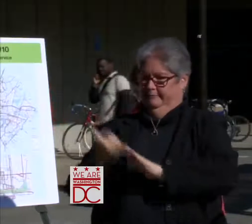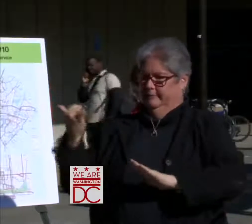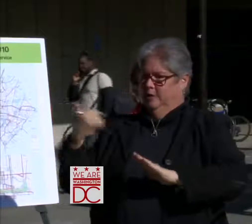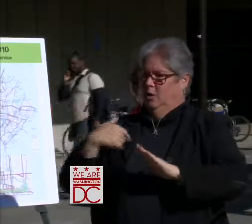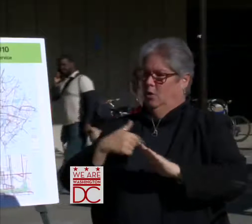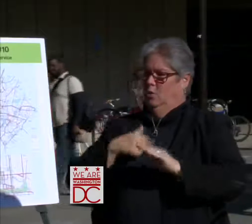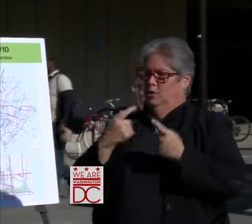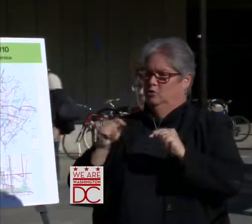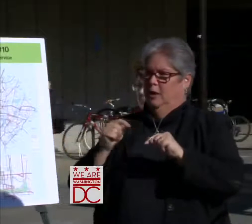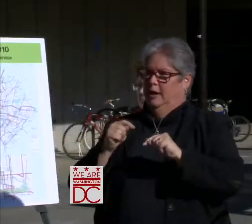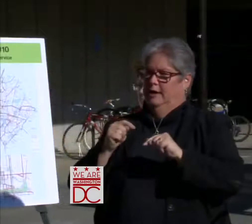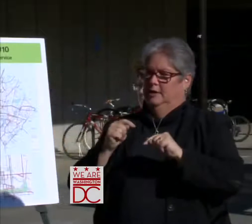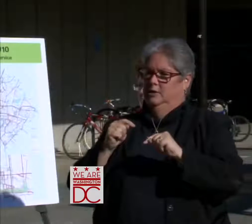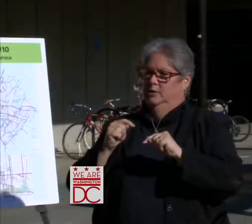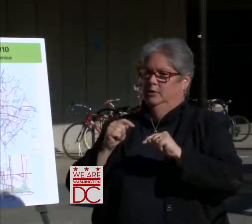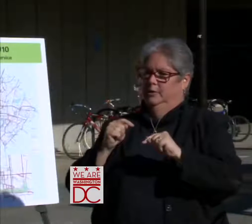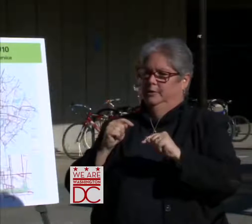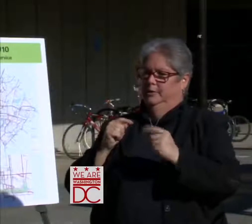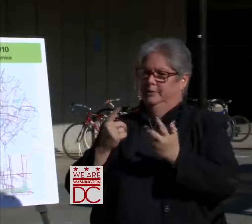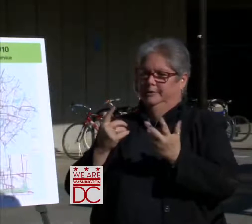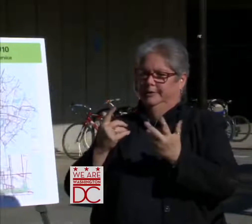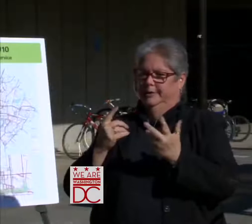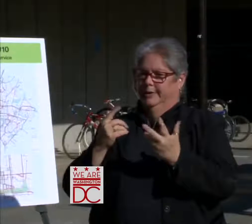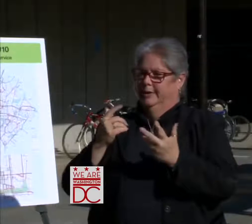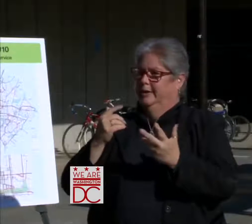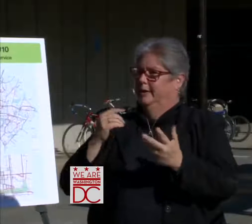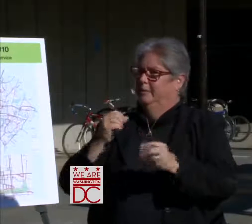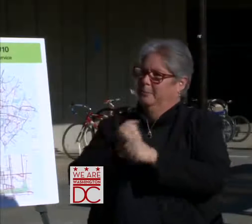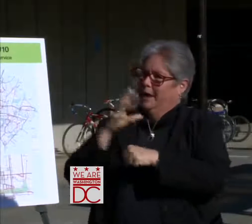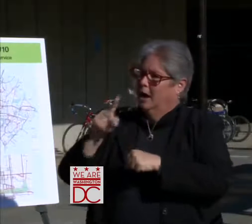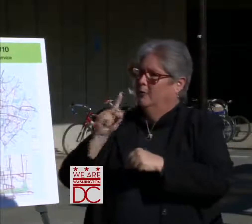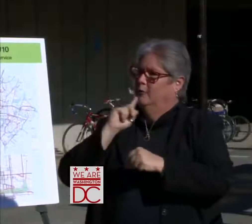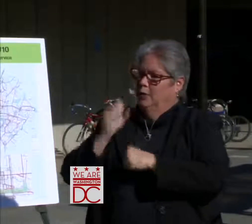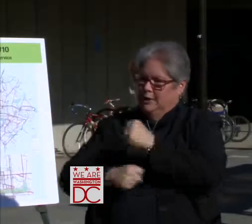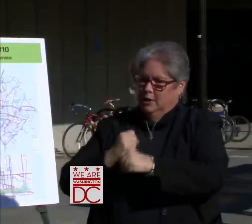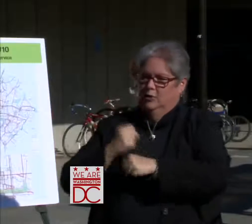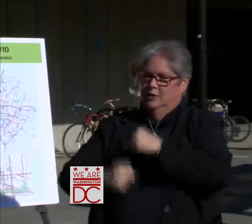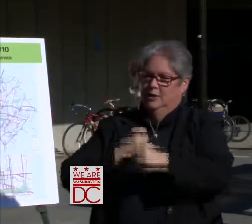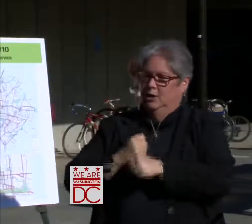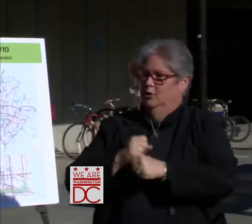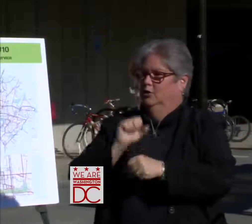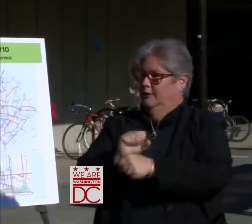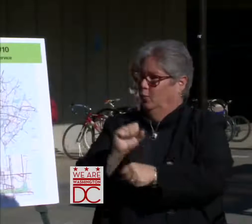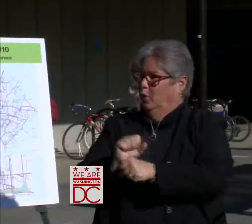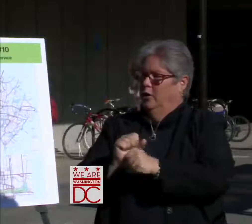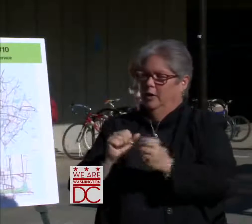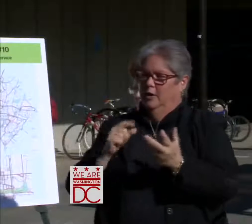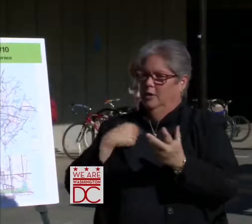FOR DECADES OF WORK AND THAT'S WHAT WE ARE UP AGAINST SO WE HAVE TO DO THAT.